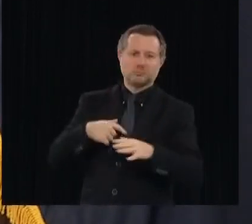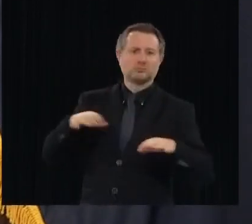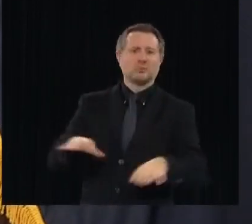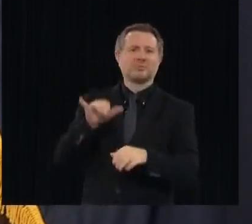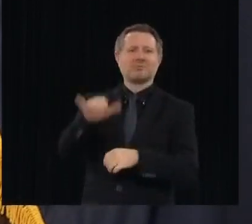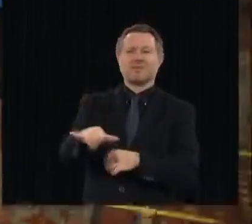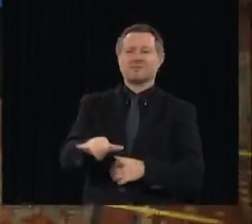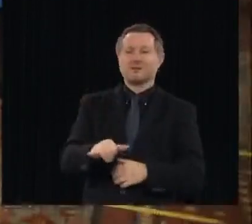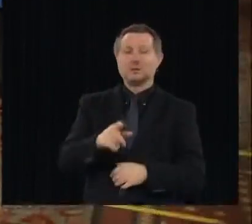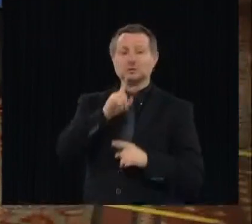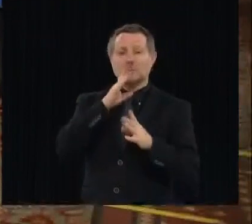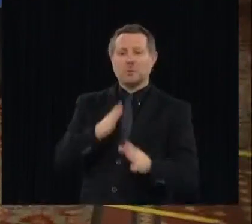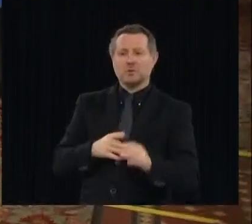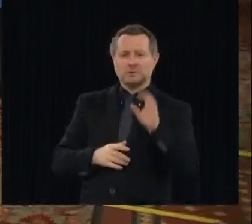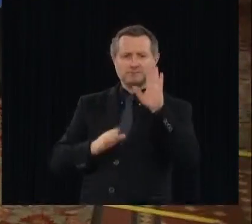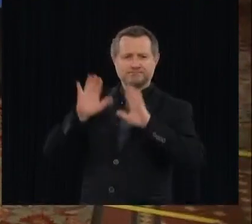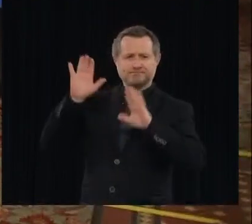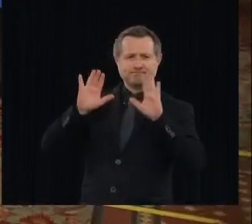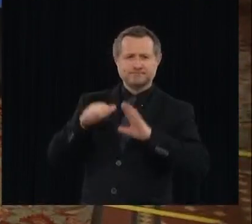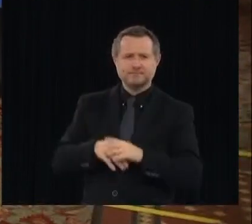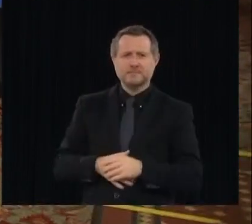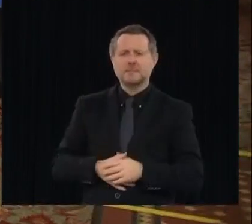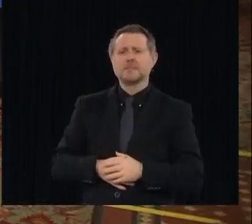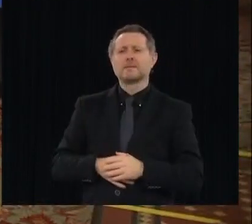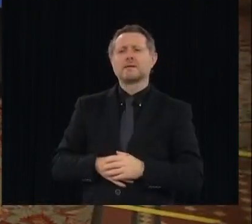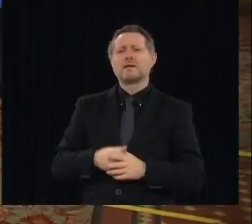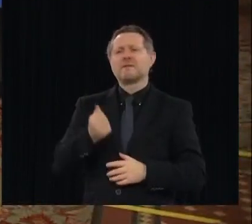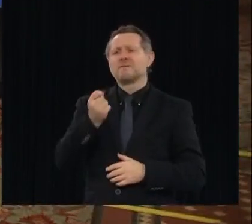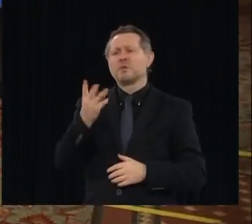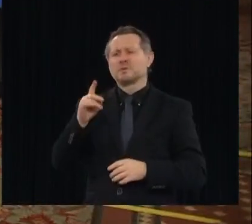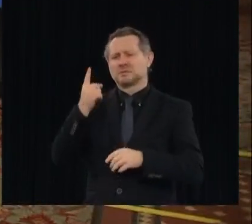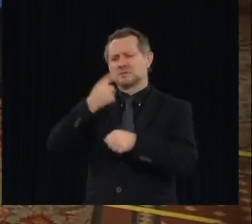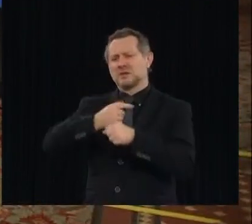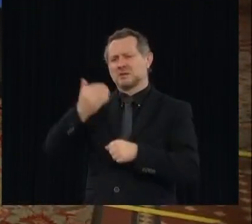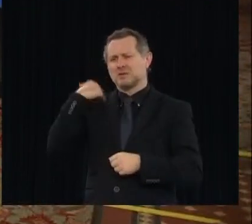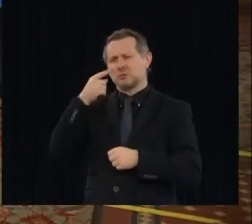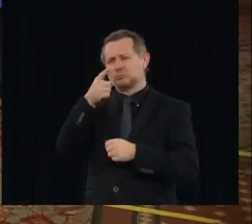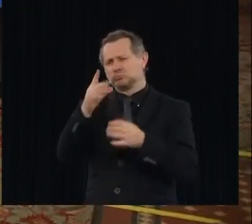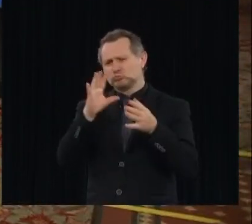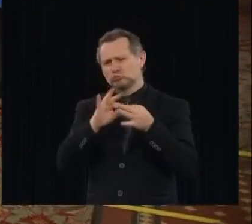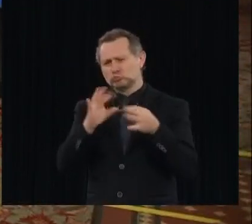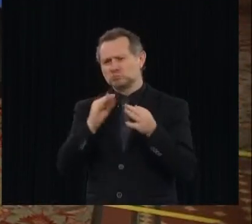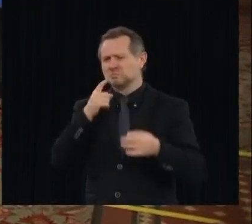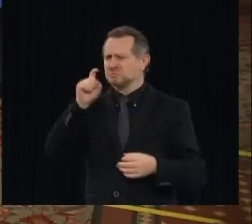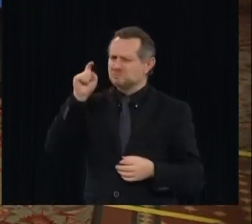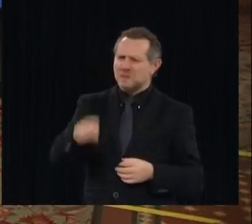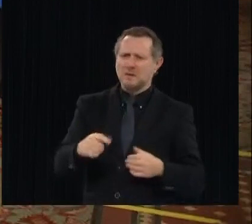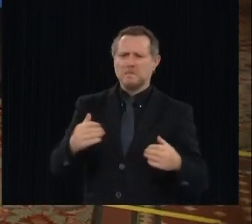IT'S TRUE TODAY AND WAS TRUE FROM DAY ONE.